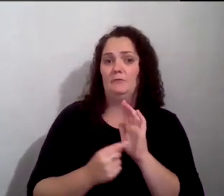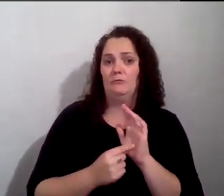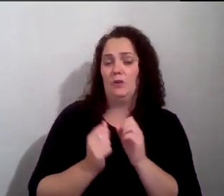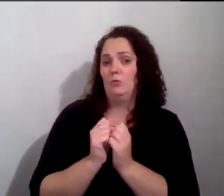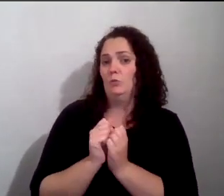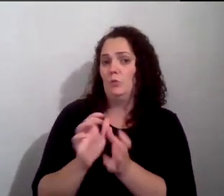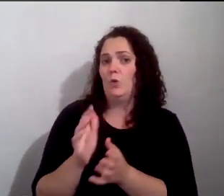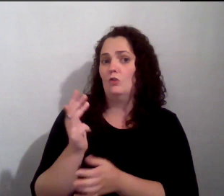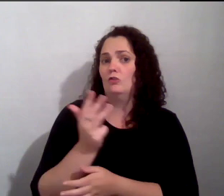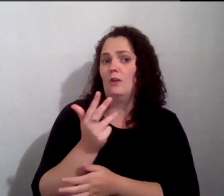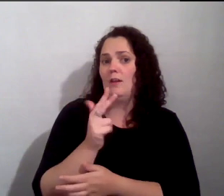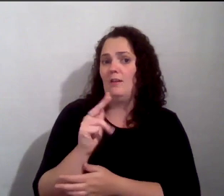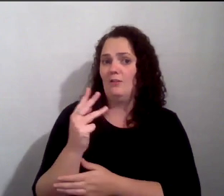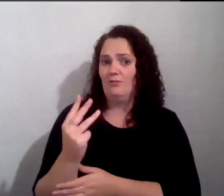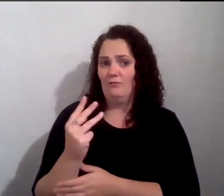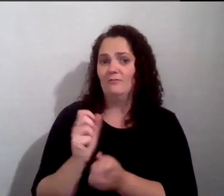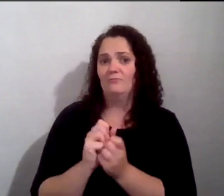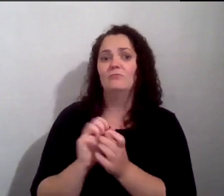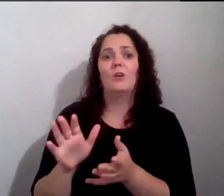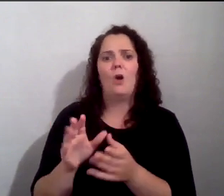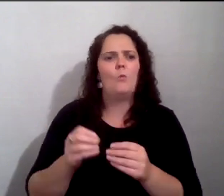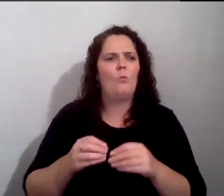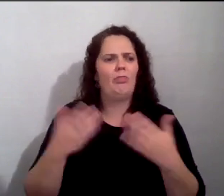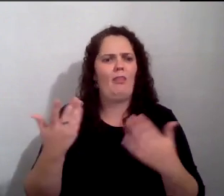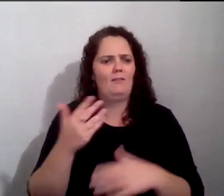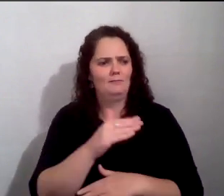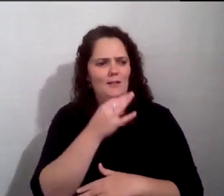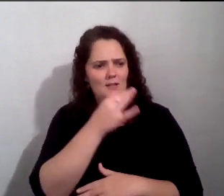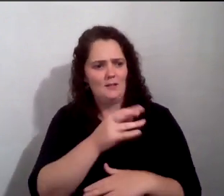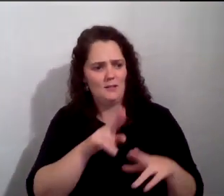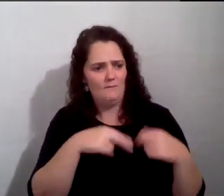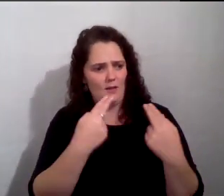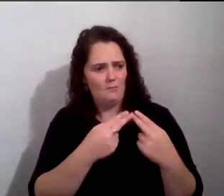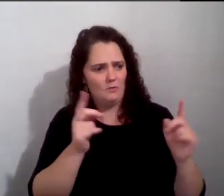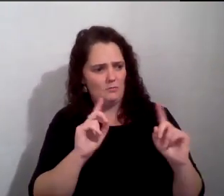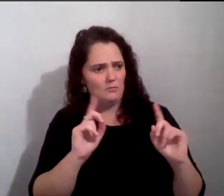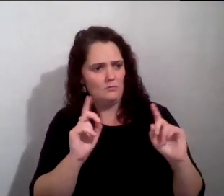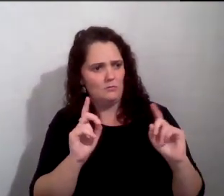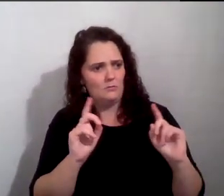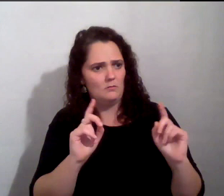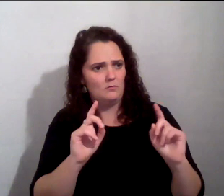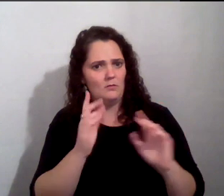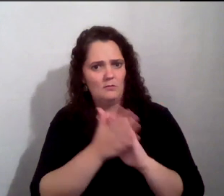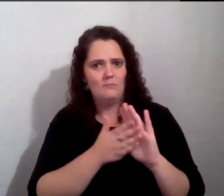which was an incredible crime and later the trustee